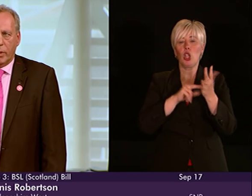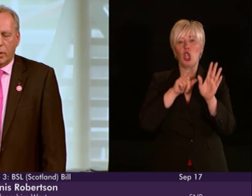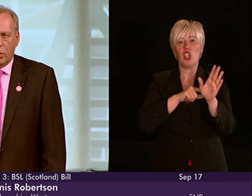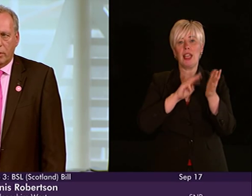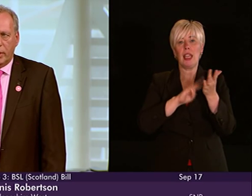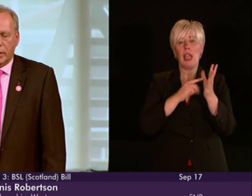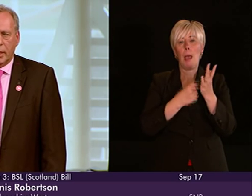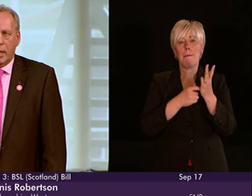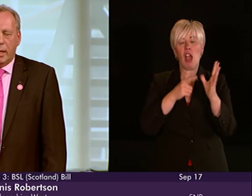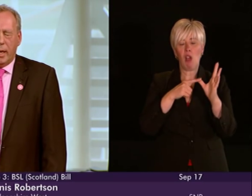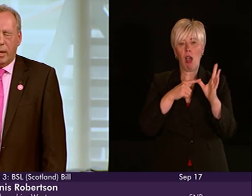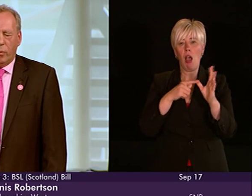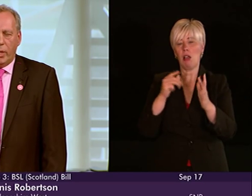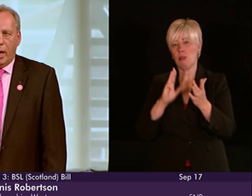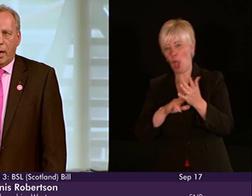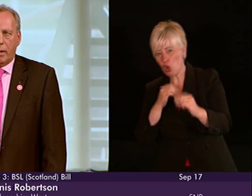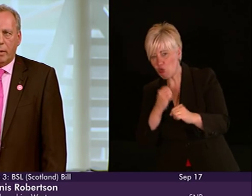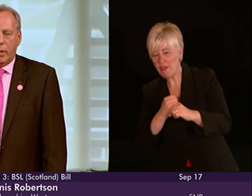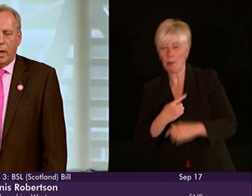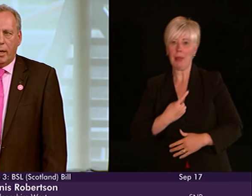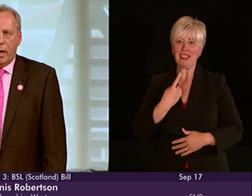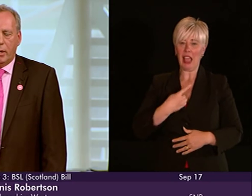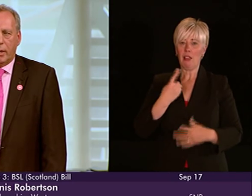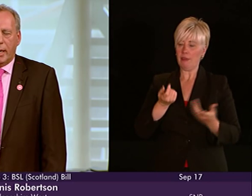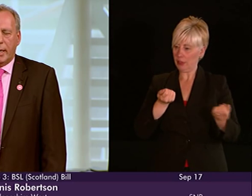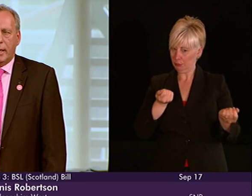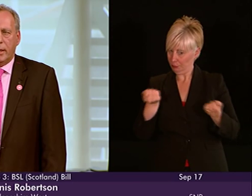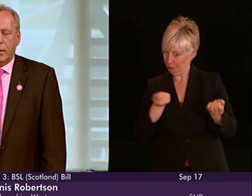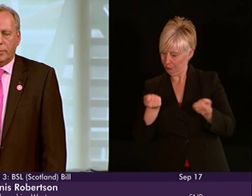am one of the co-deputy conveners. The cross-party group on deafness is under a great deal